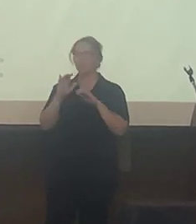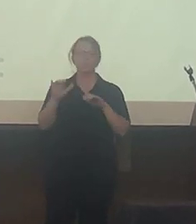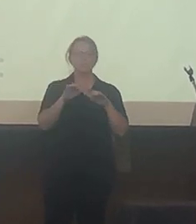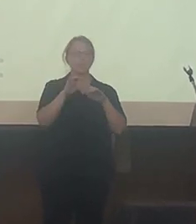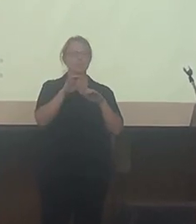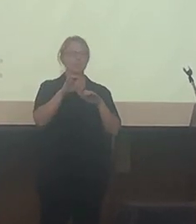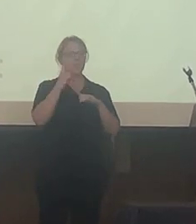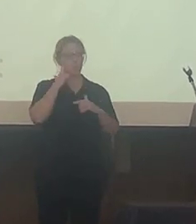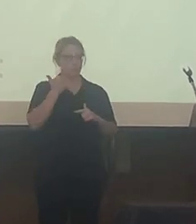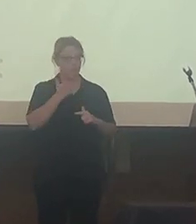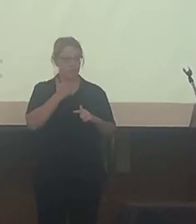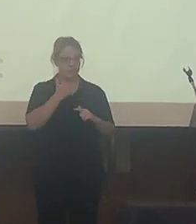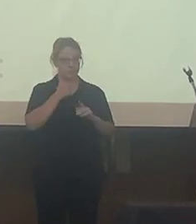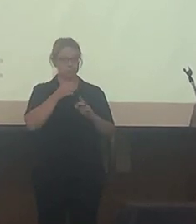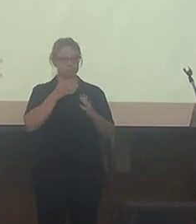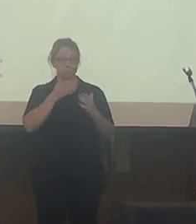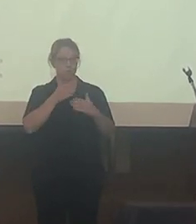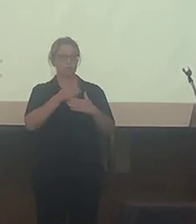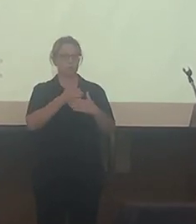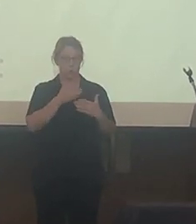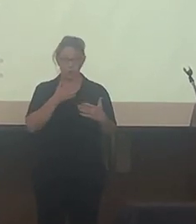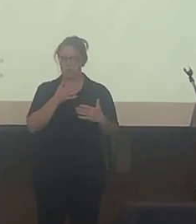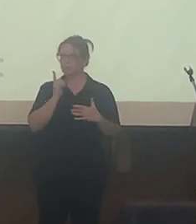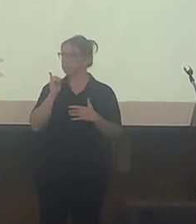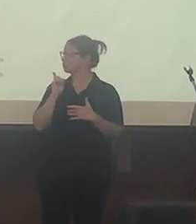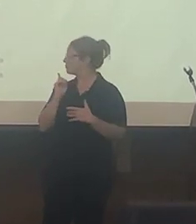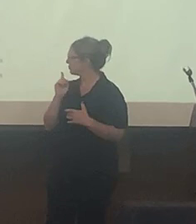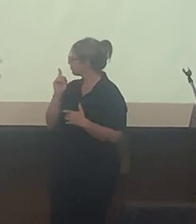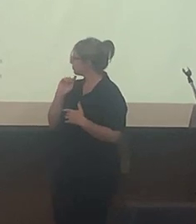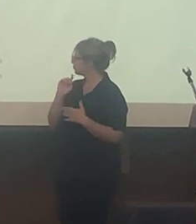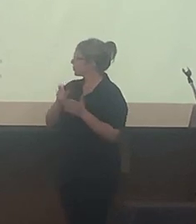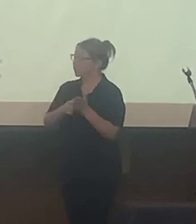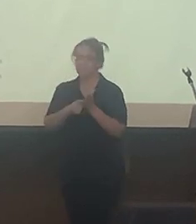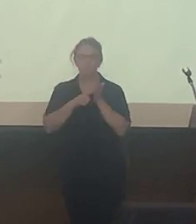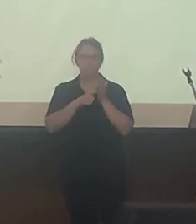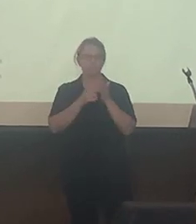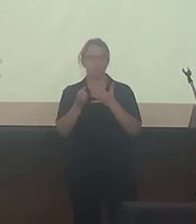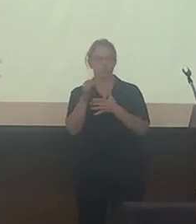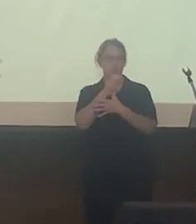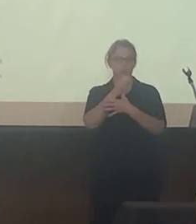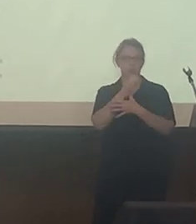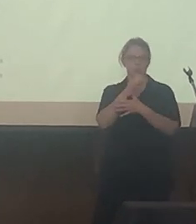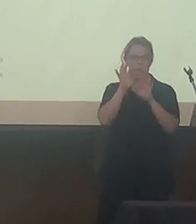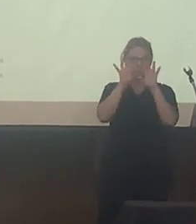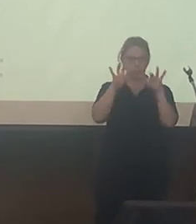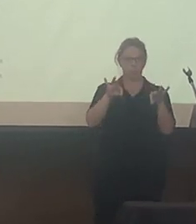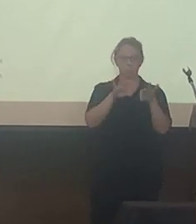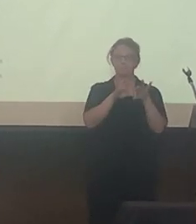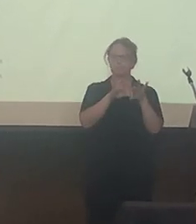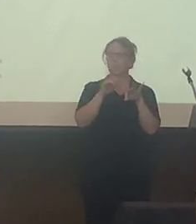so this is a big example of the eligibility criteria form uh and these questions have to be